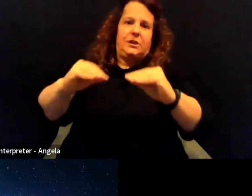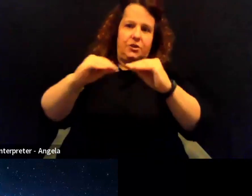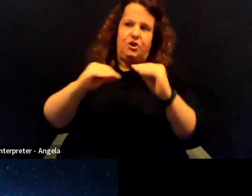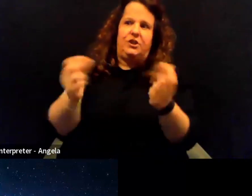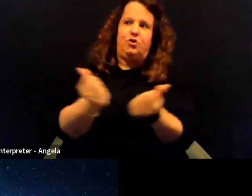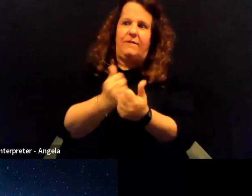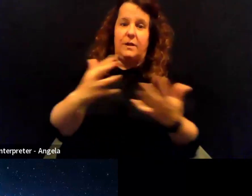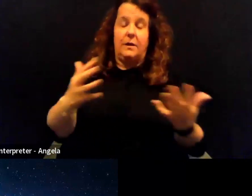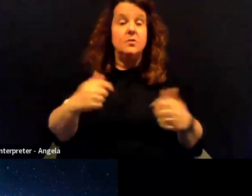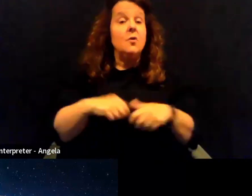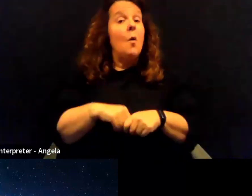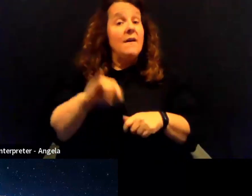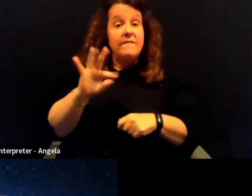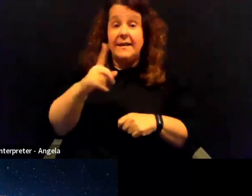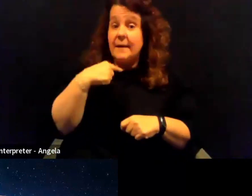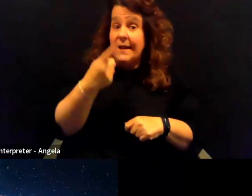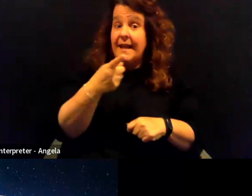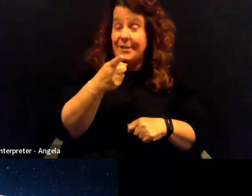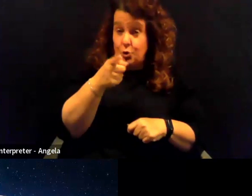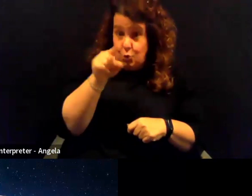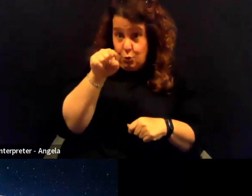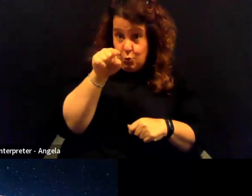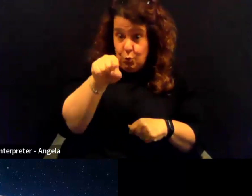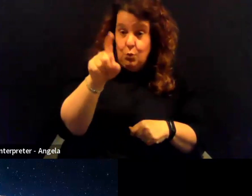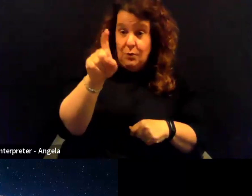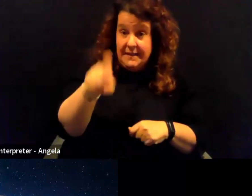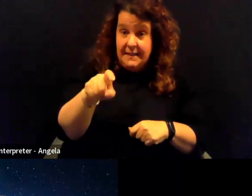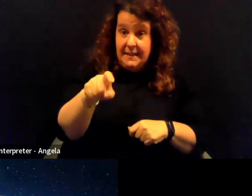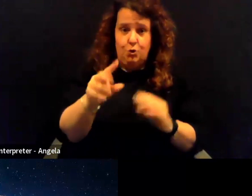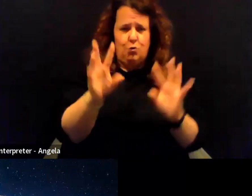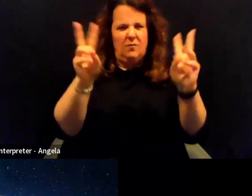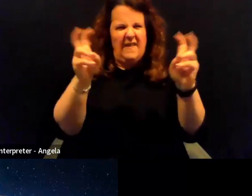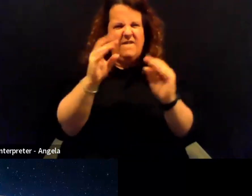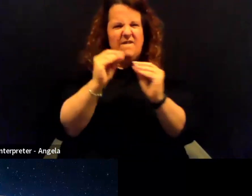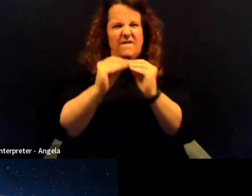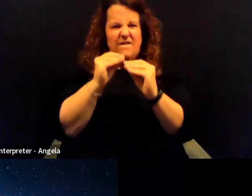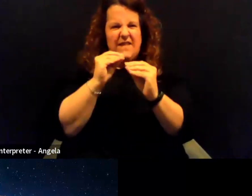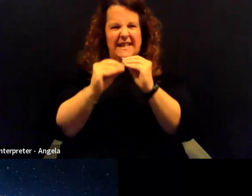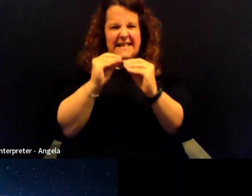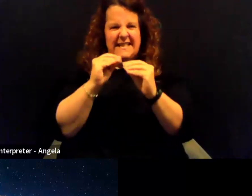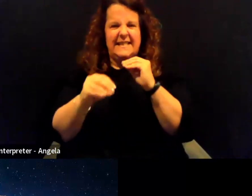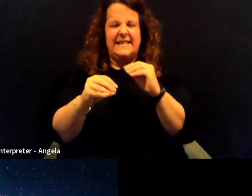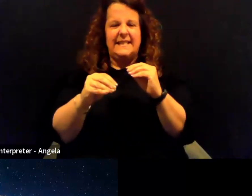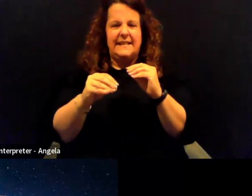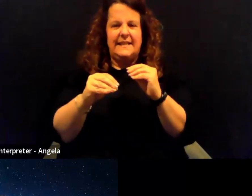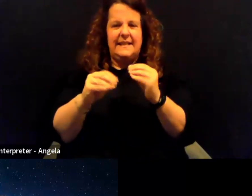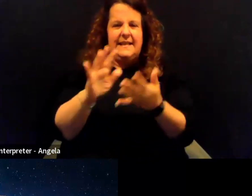So if I tell someone that they need to fix the semantic structure in a document according